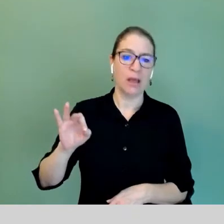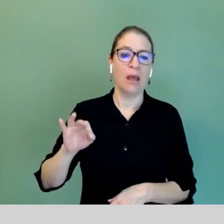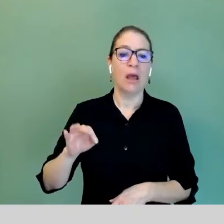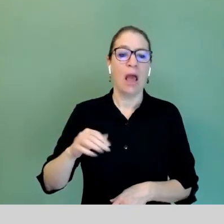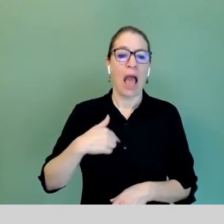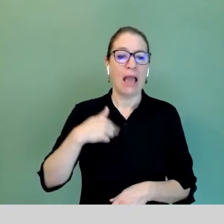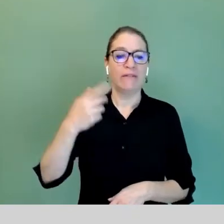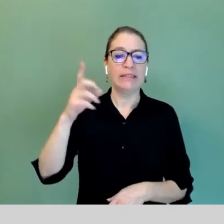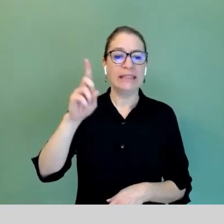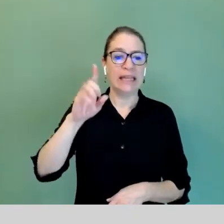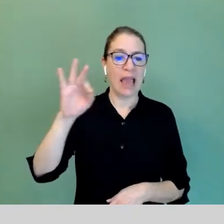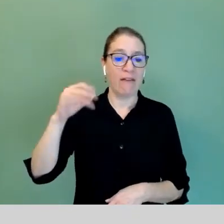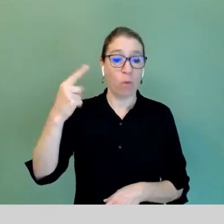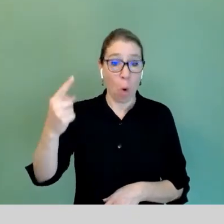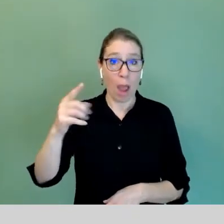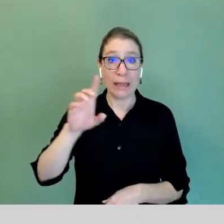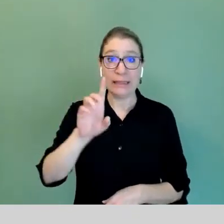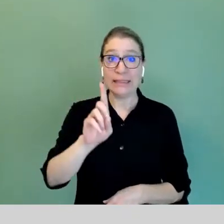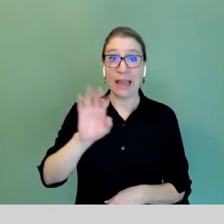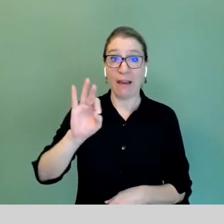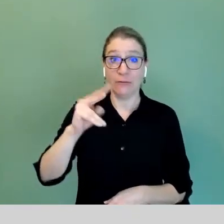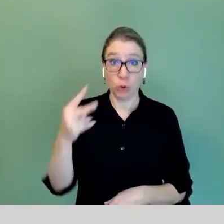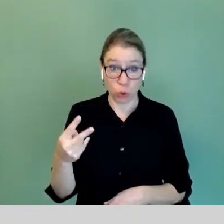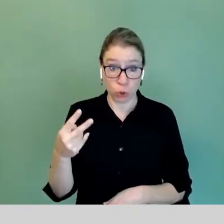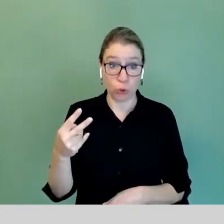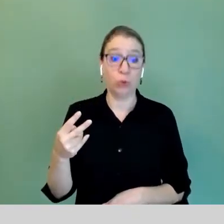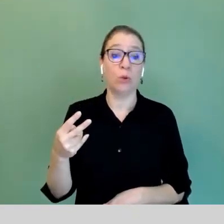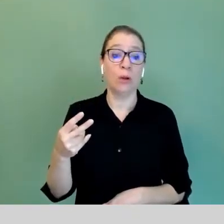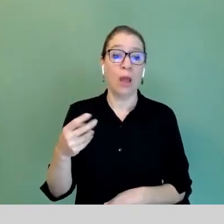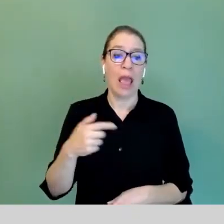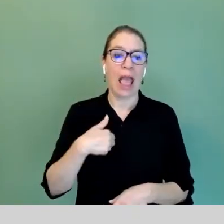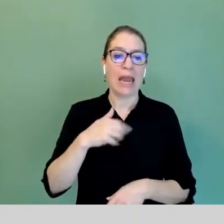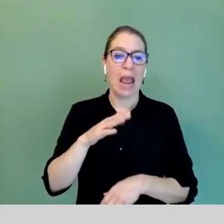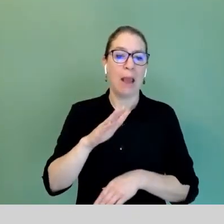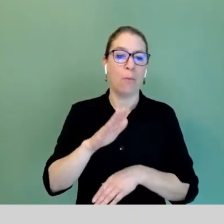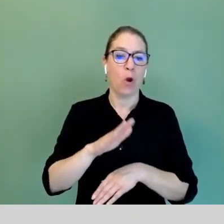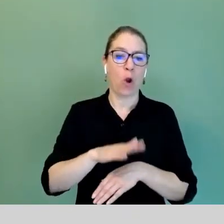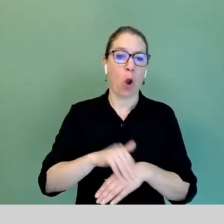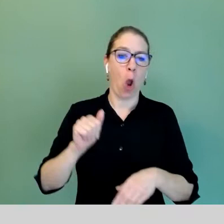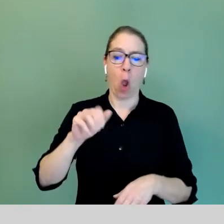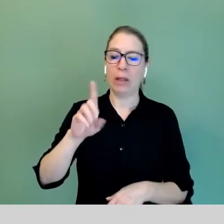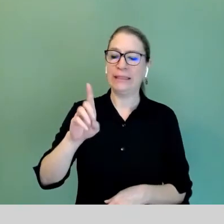df1, df2, with the January and February data, and all I'm doing is called describe on it.